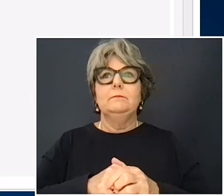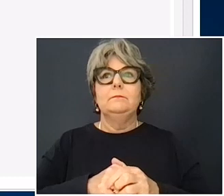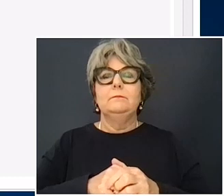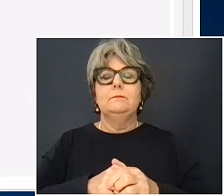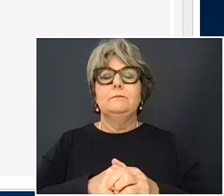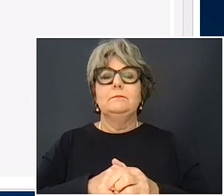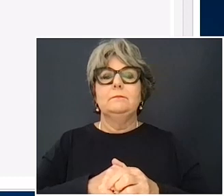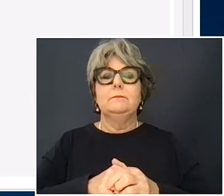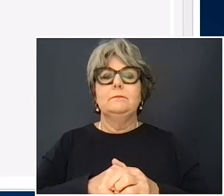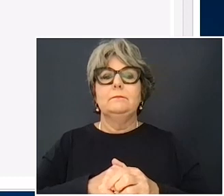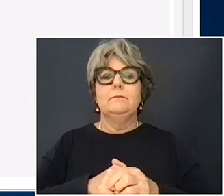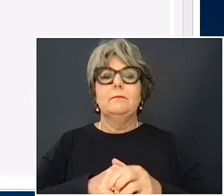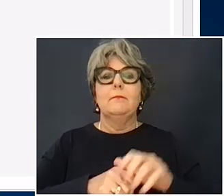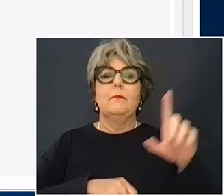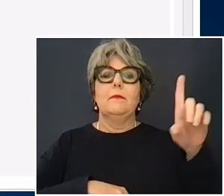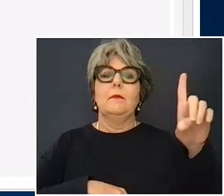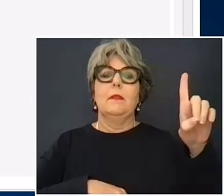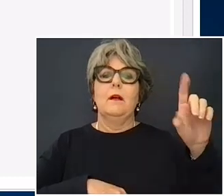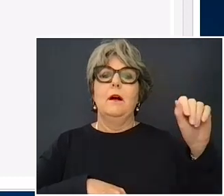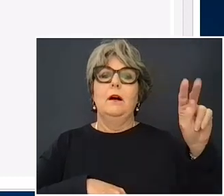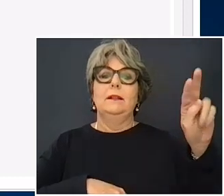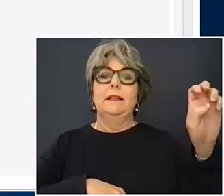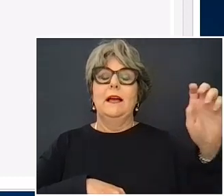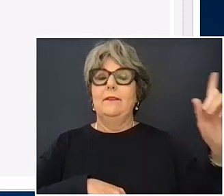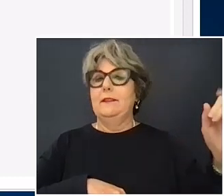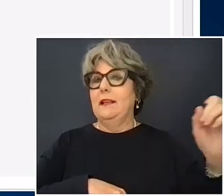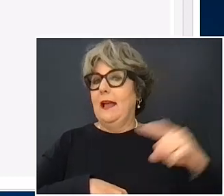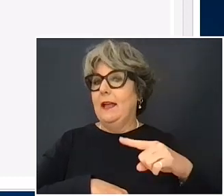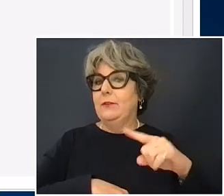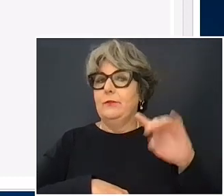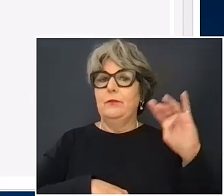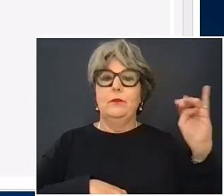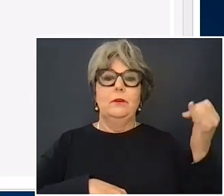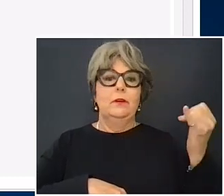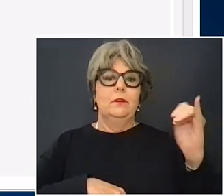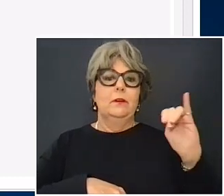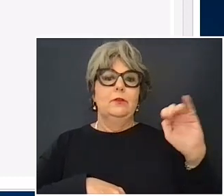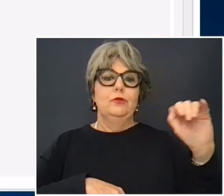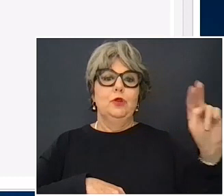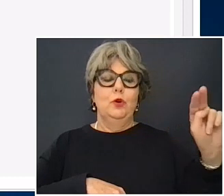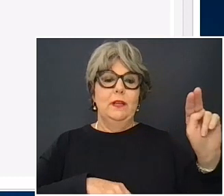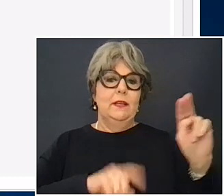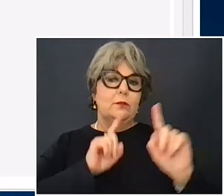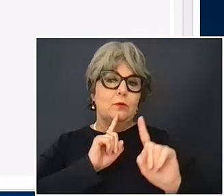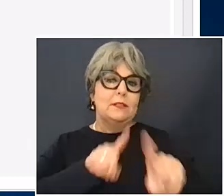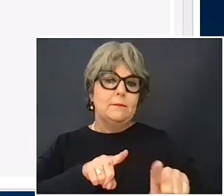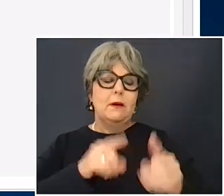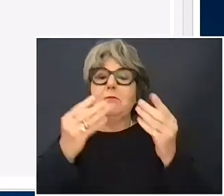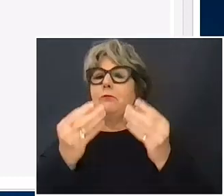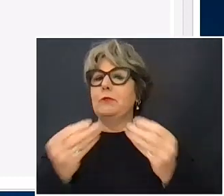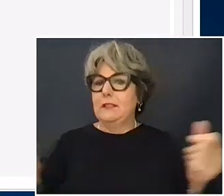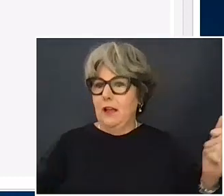answer and Jillian's question, that recommendation may resolve or mollify my